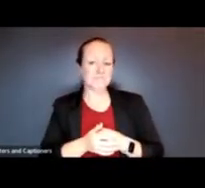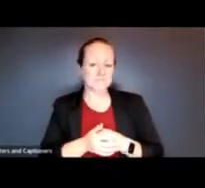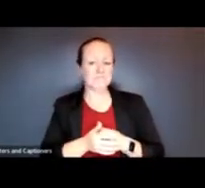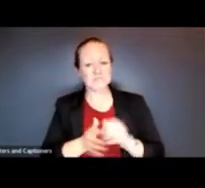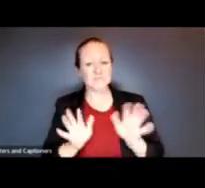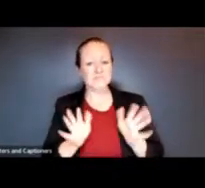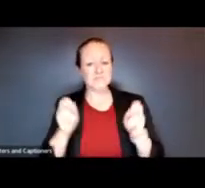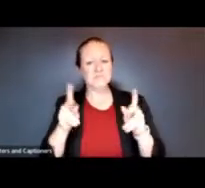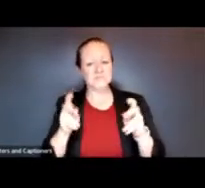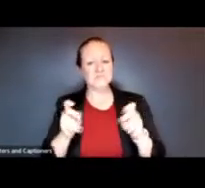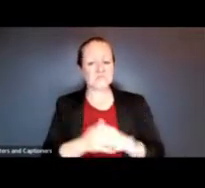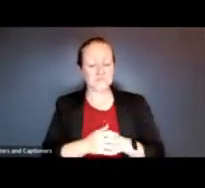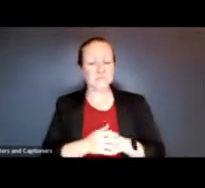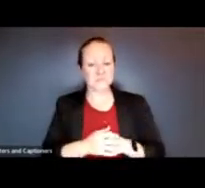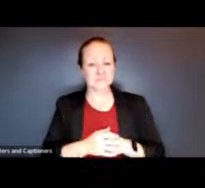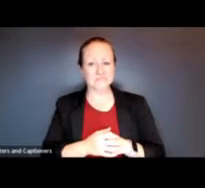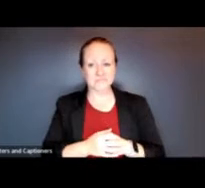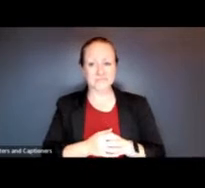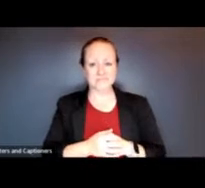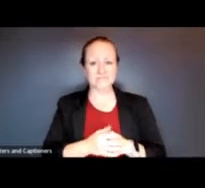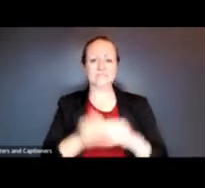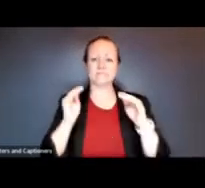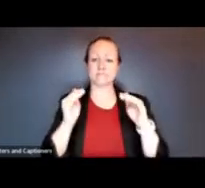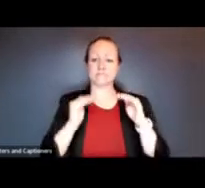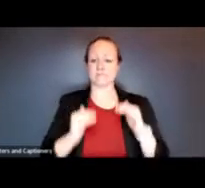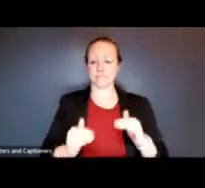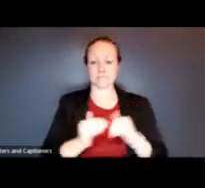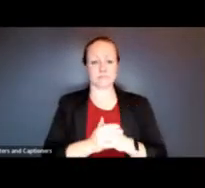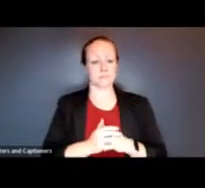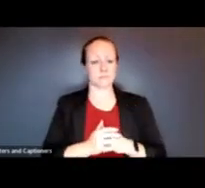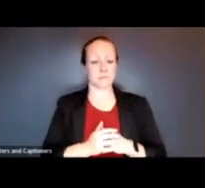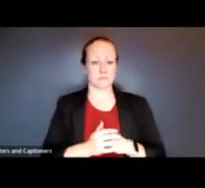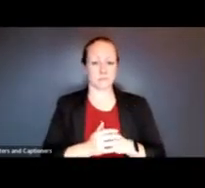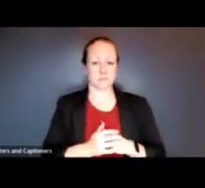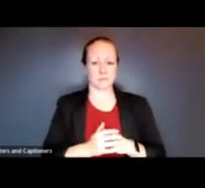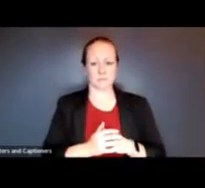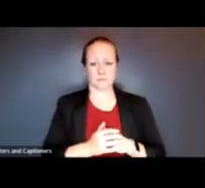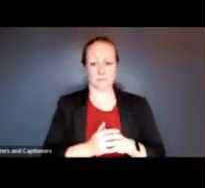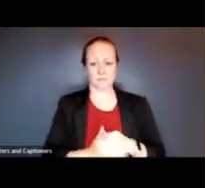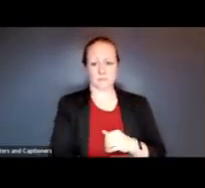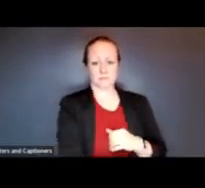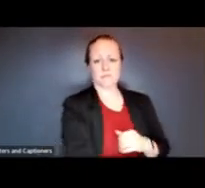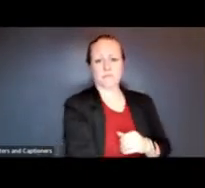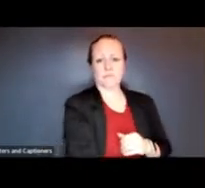right. Next slide. So now I like